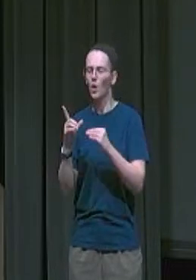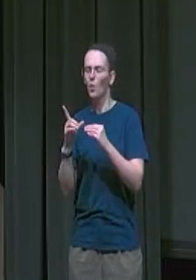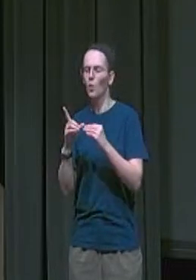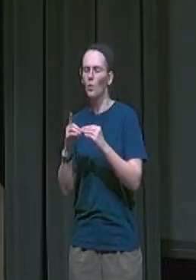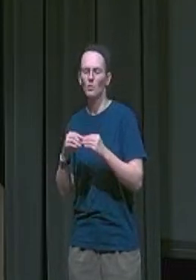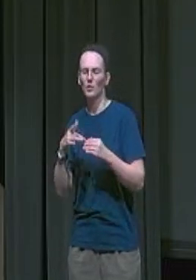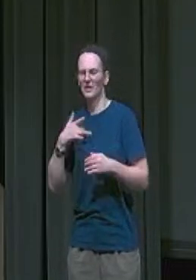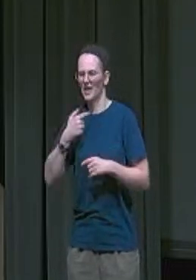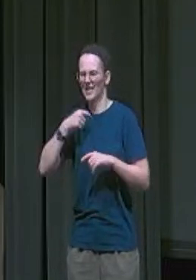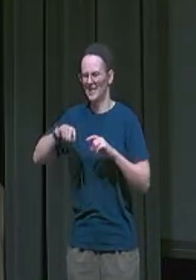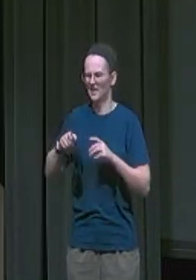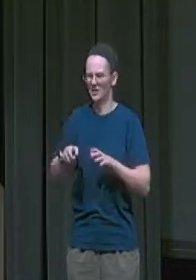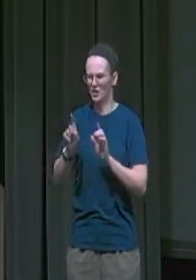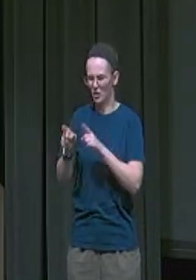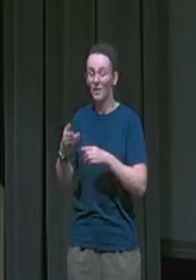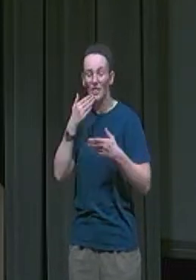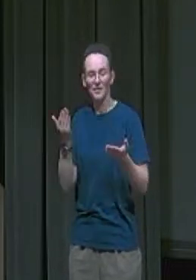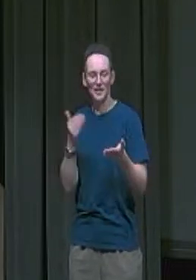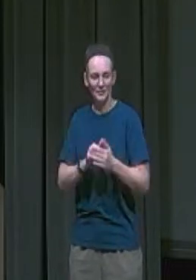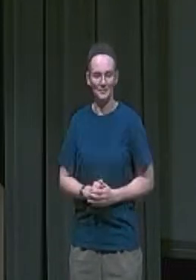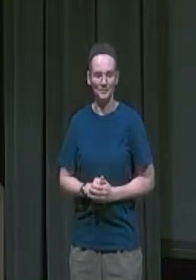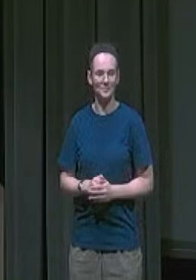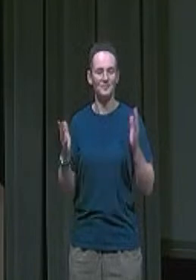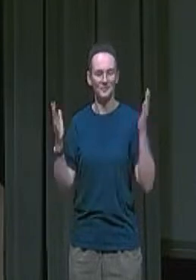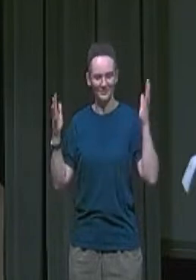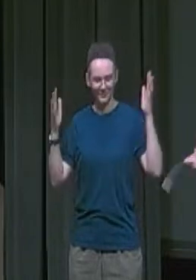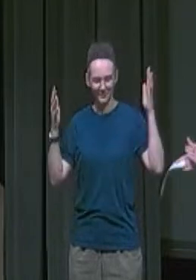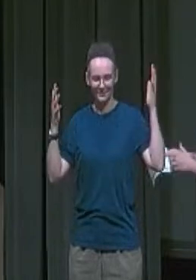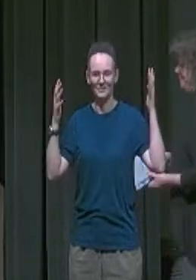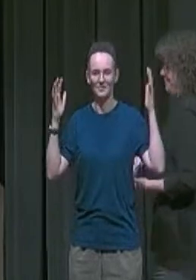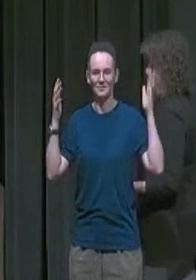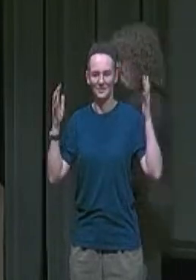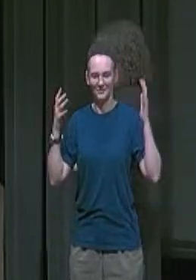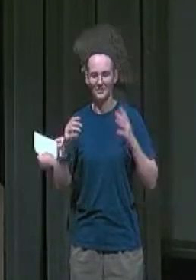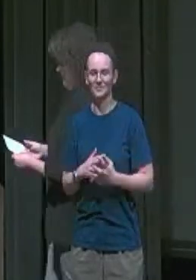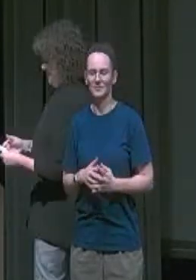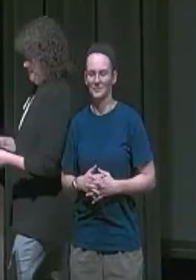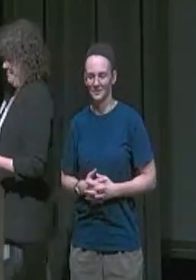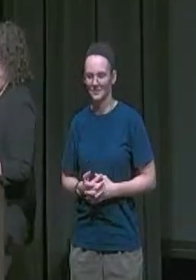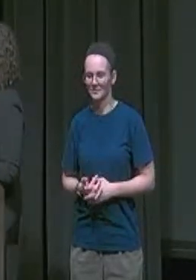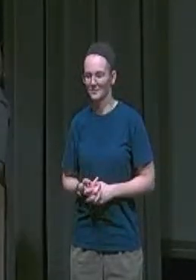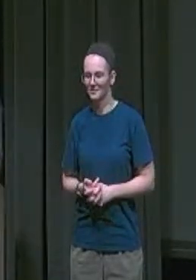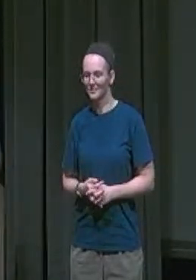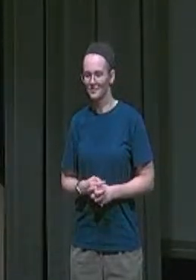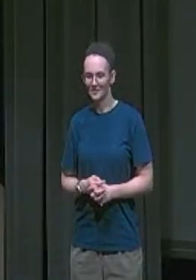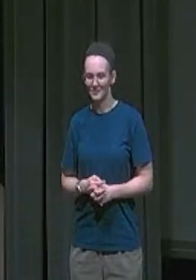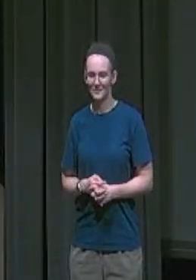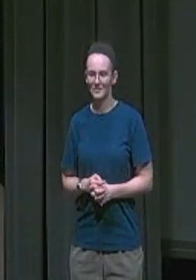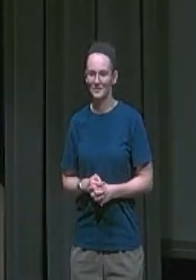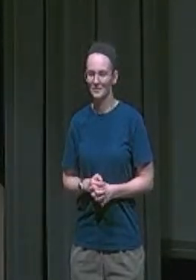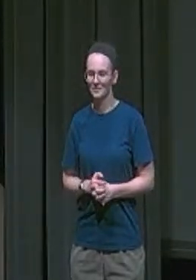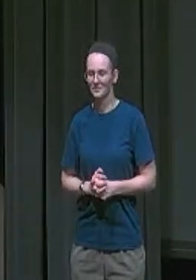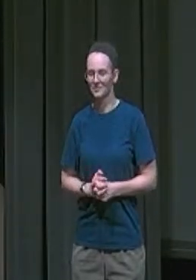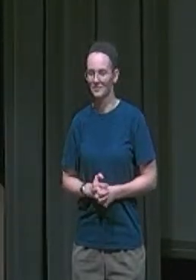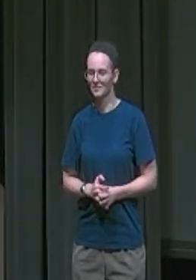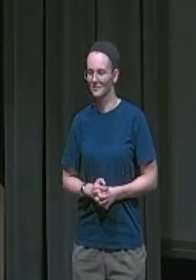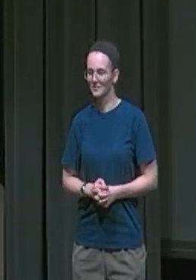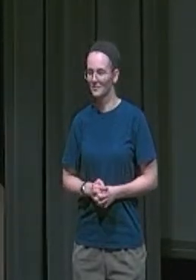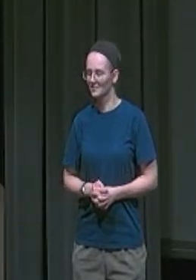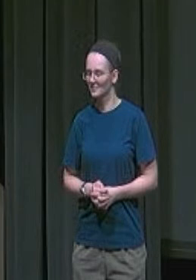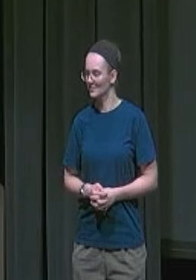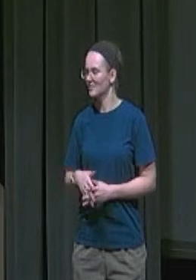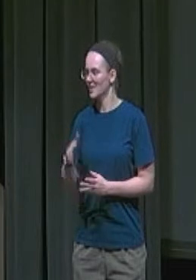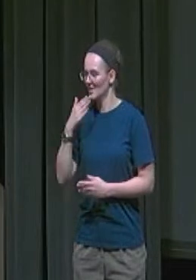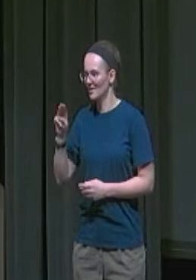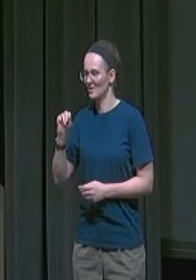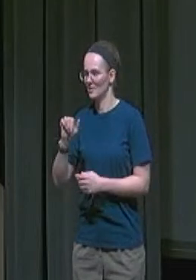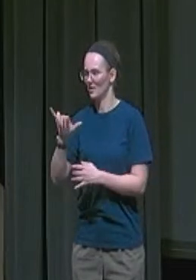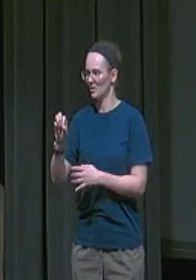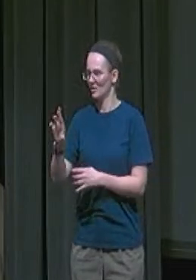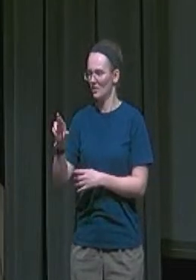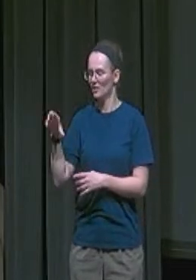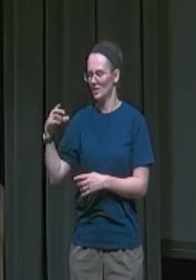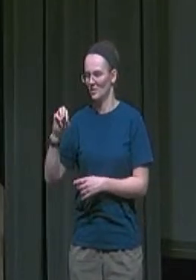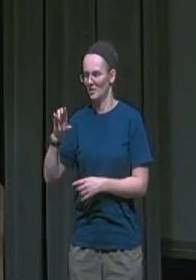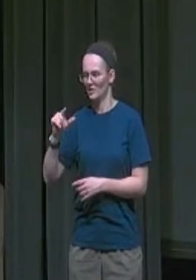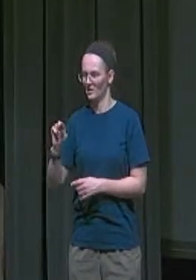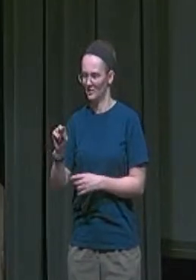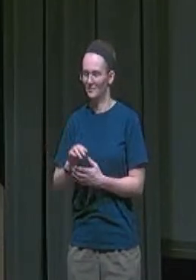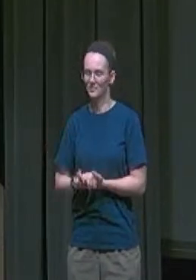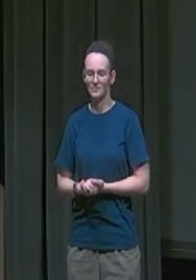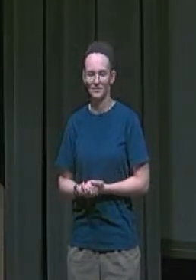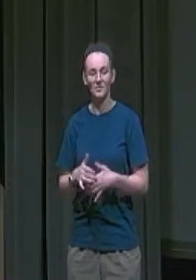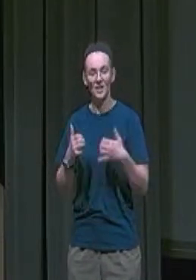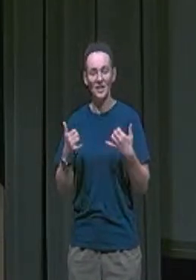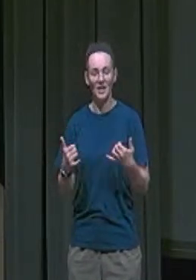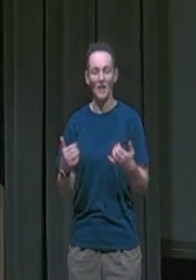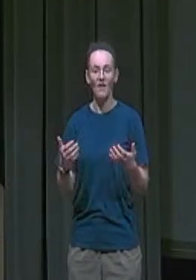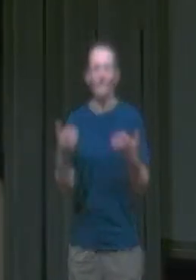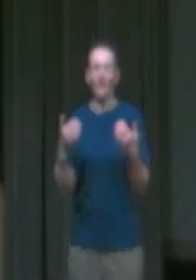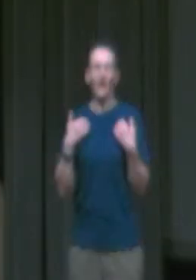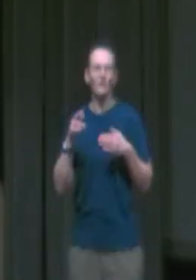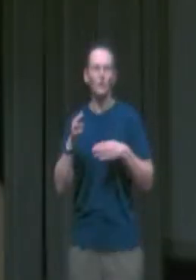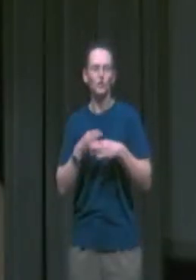to so thanks again thank you Mayor Horrigan so we now have a short video for you